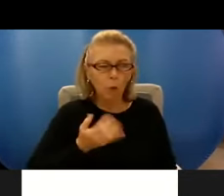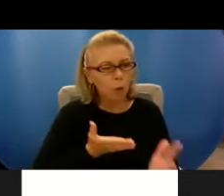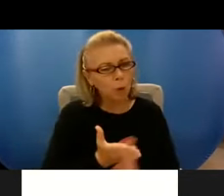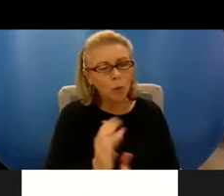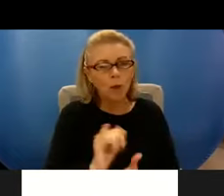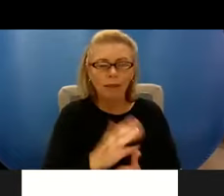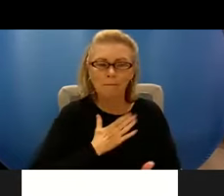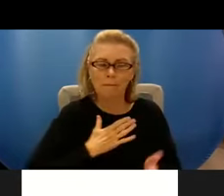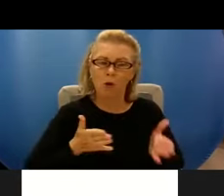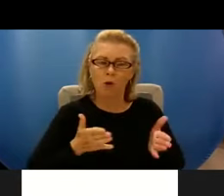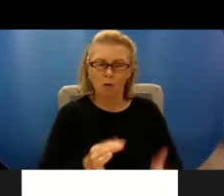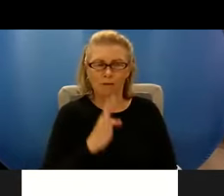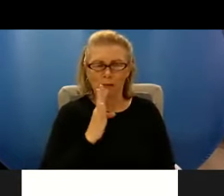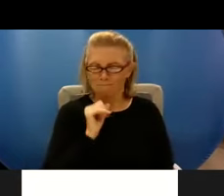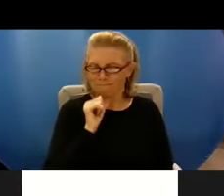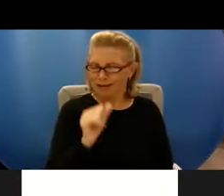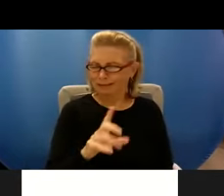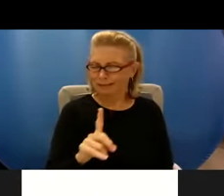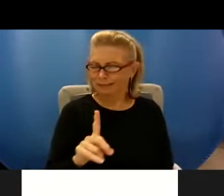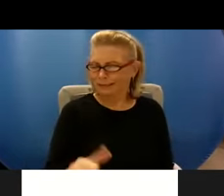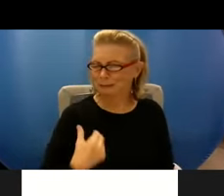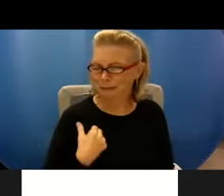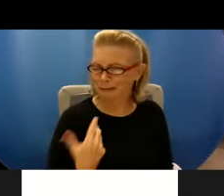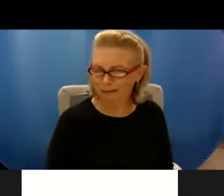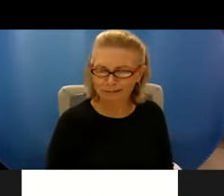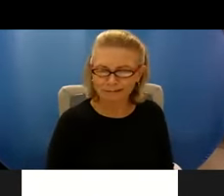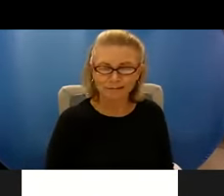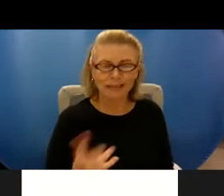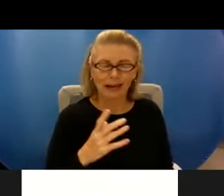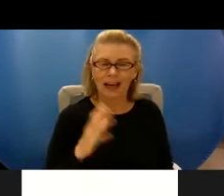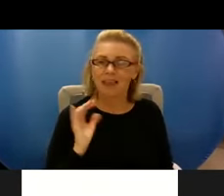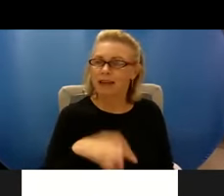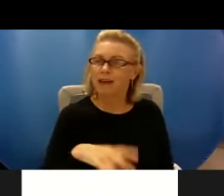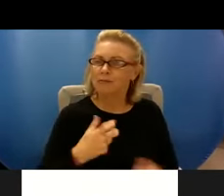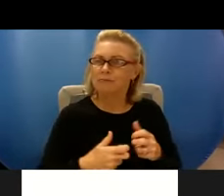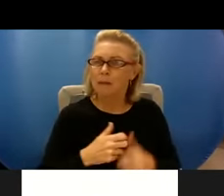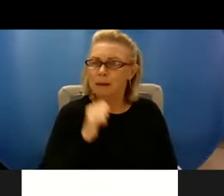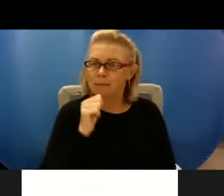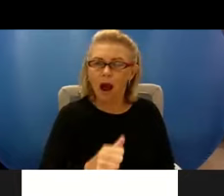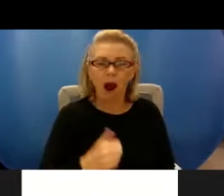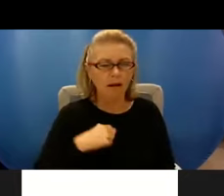a disability, rather I was reminded that I should embrace it and it's a big part of my identity.